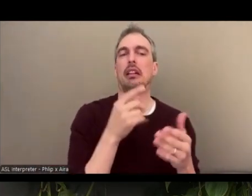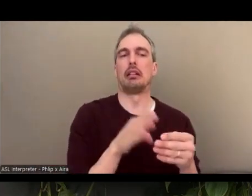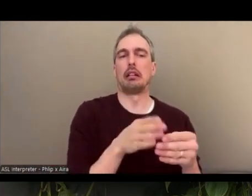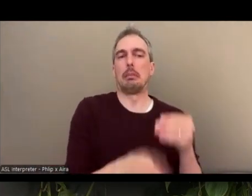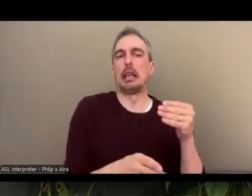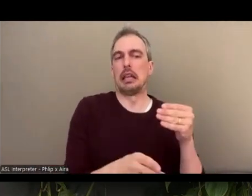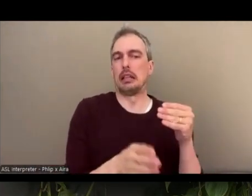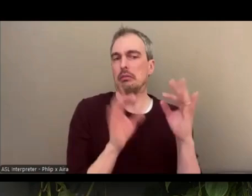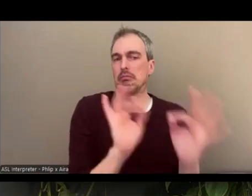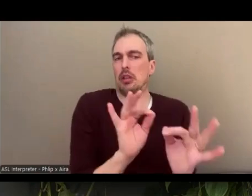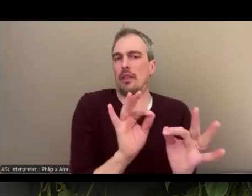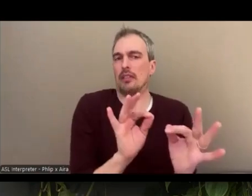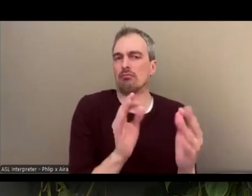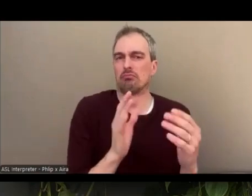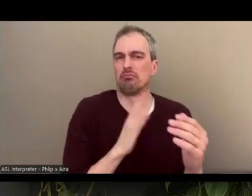But we're not gonna talk about ones that aren't applicable.